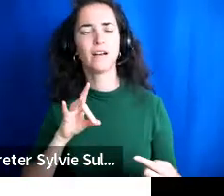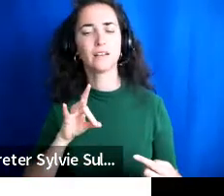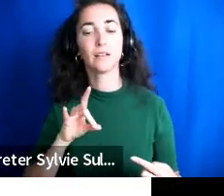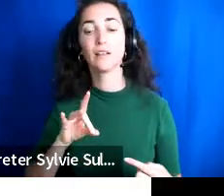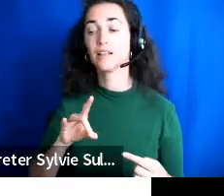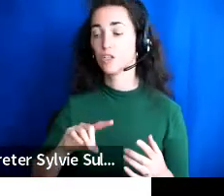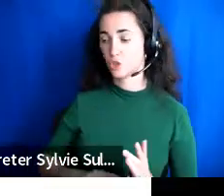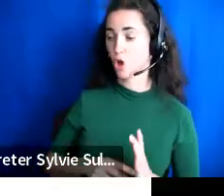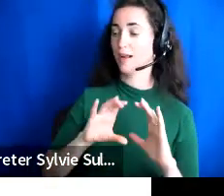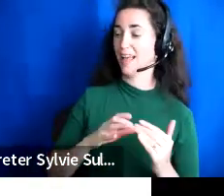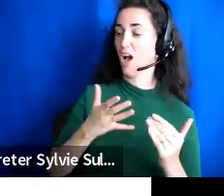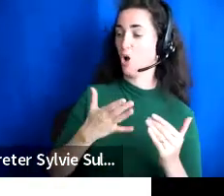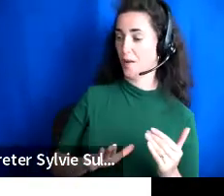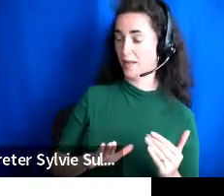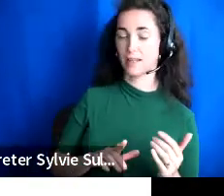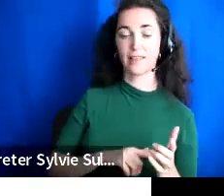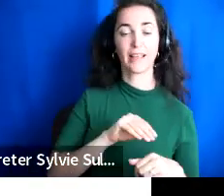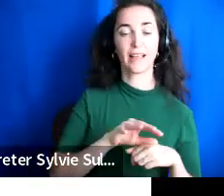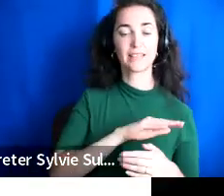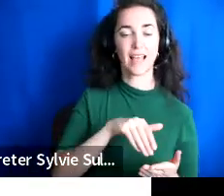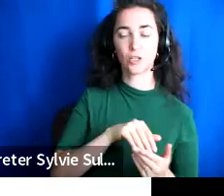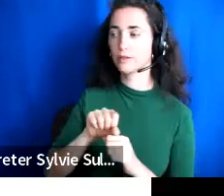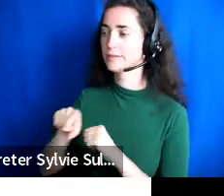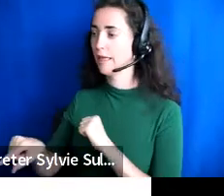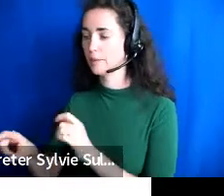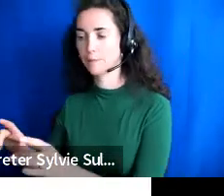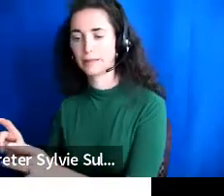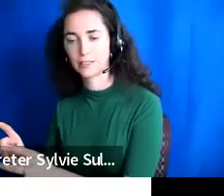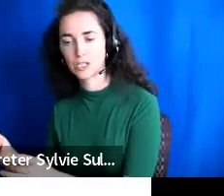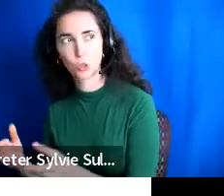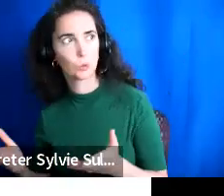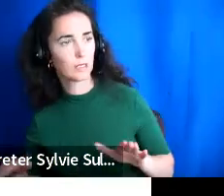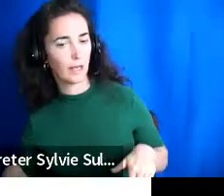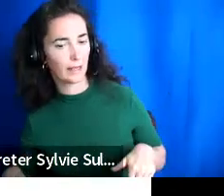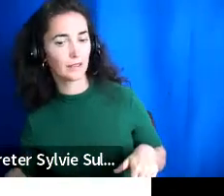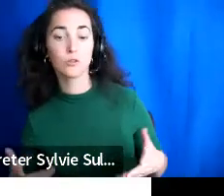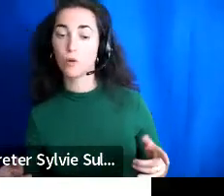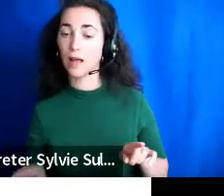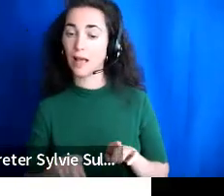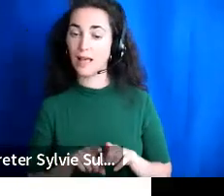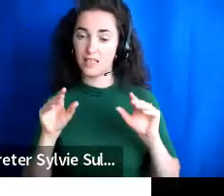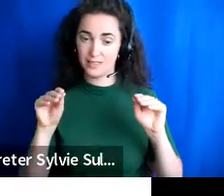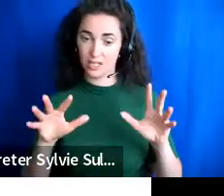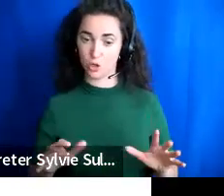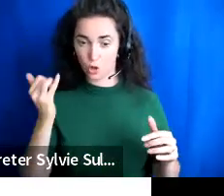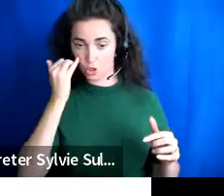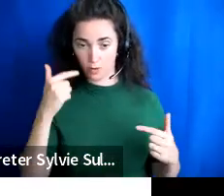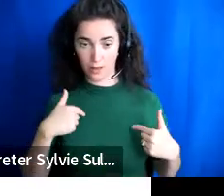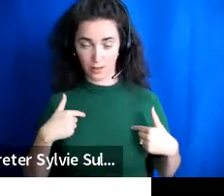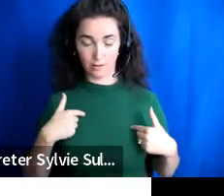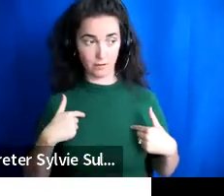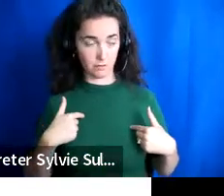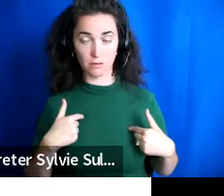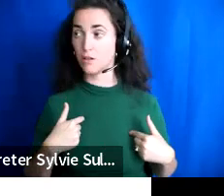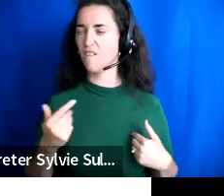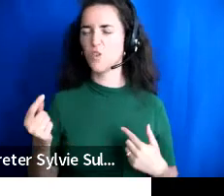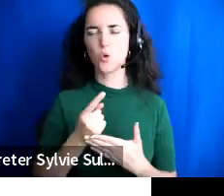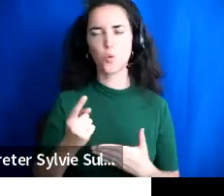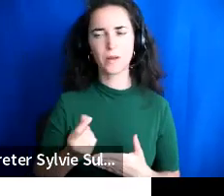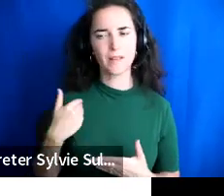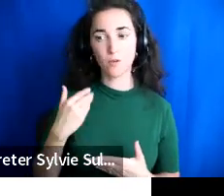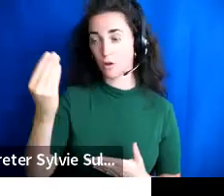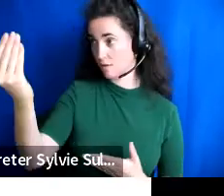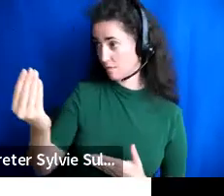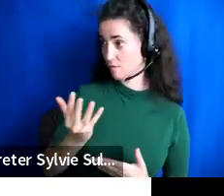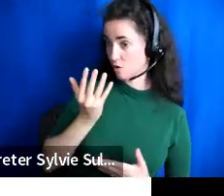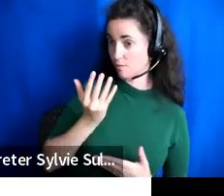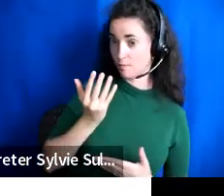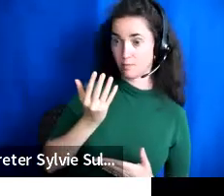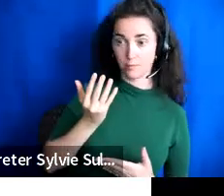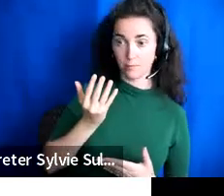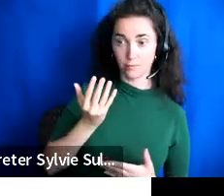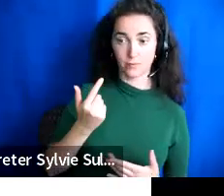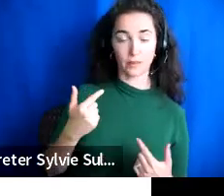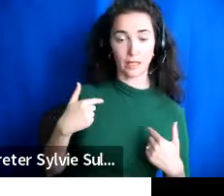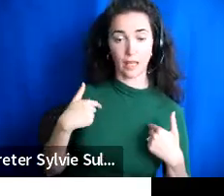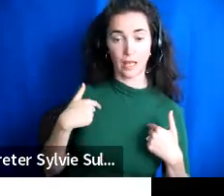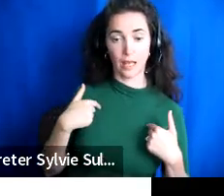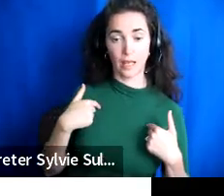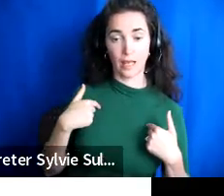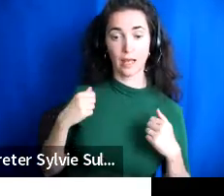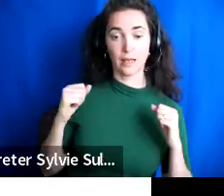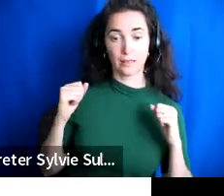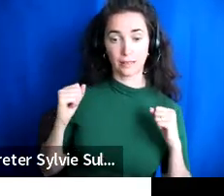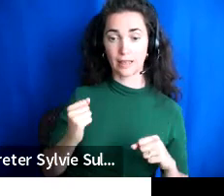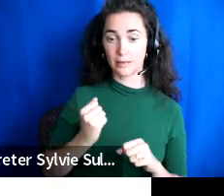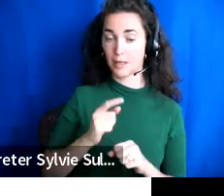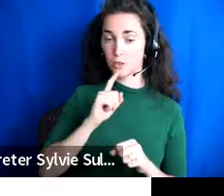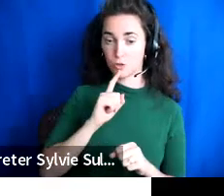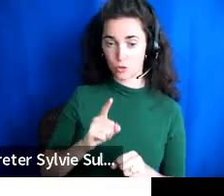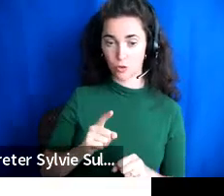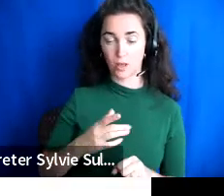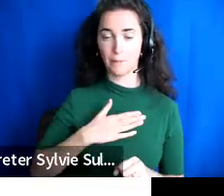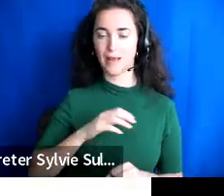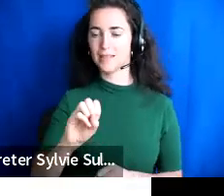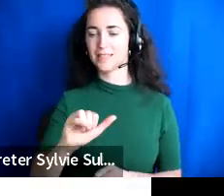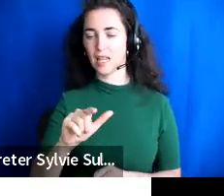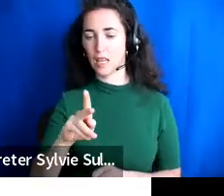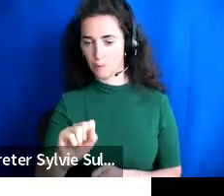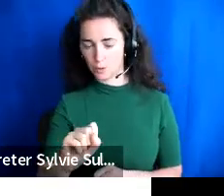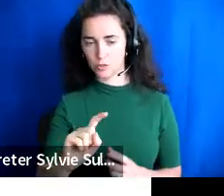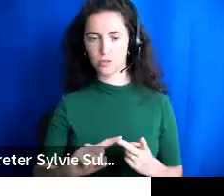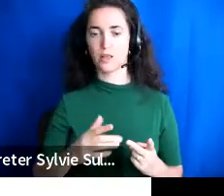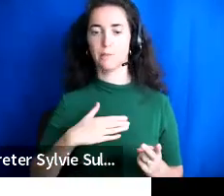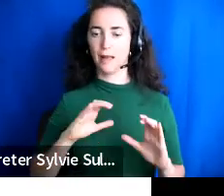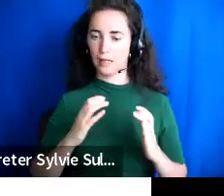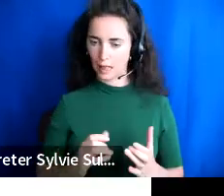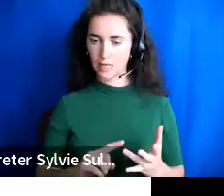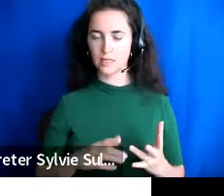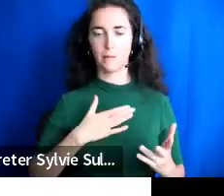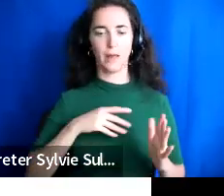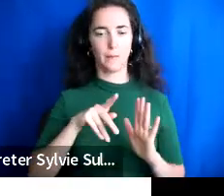So if we are personally, if I if I save from a faculty point of view, that if i'm provided information a few weeks before the semester begins, I can make sure that my syllabus my course policies, the